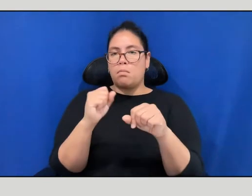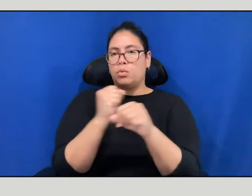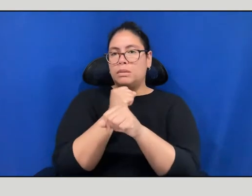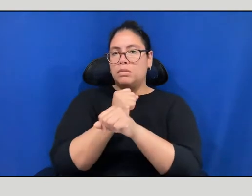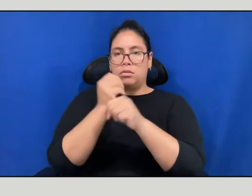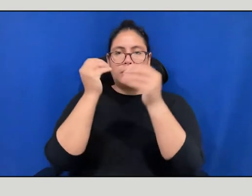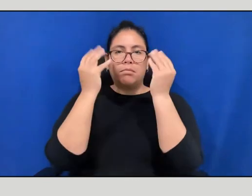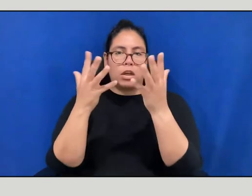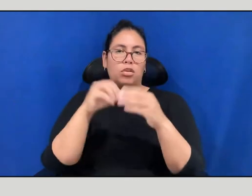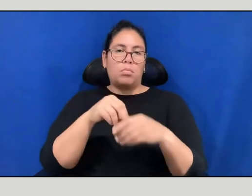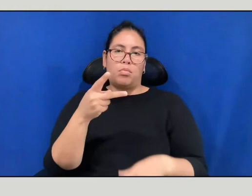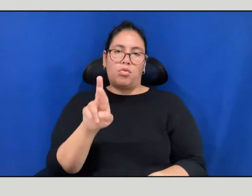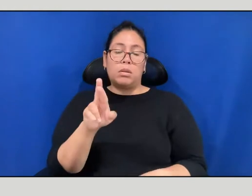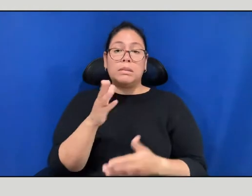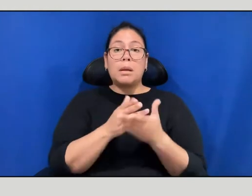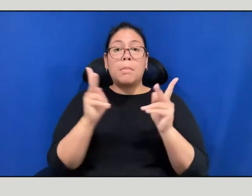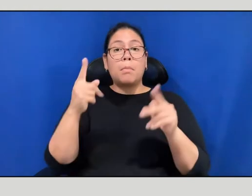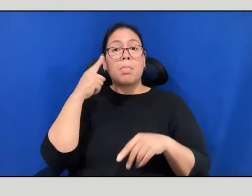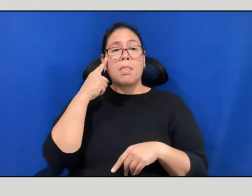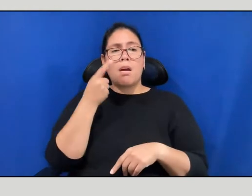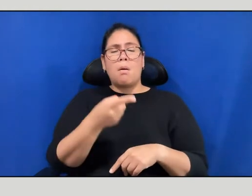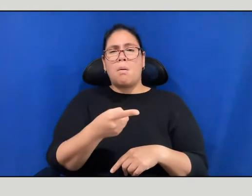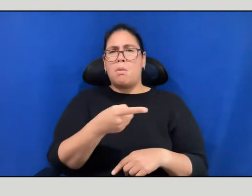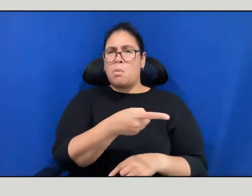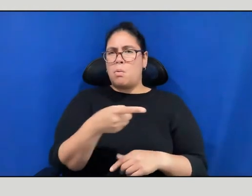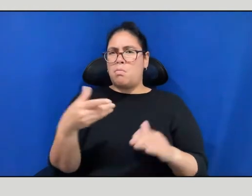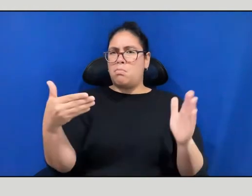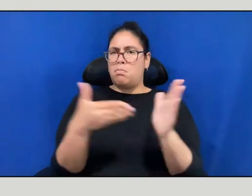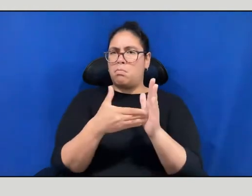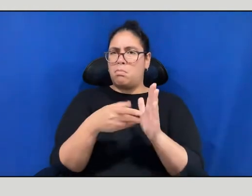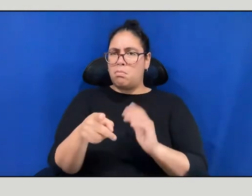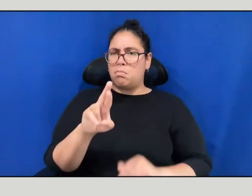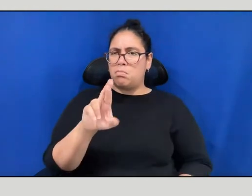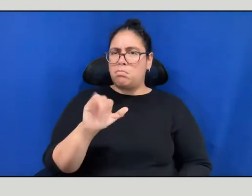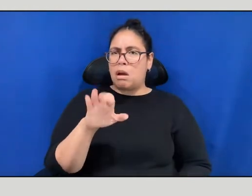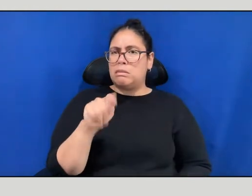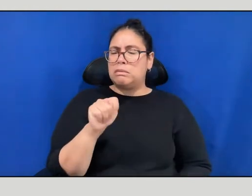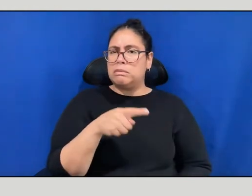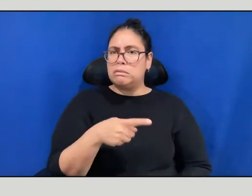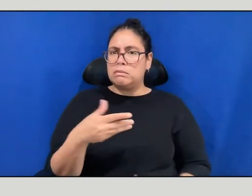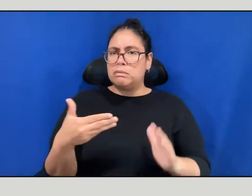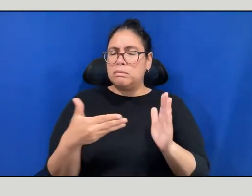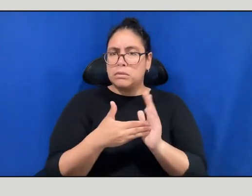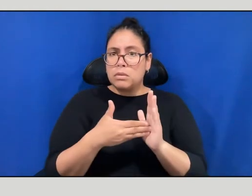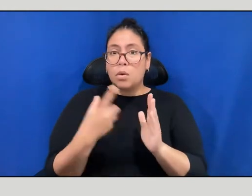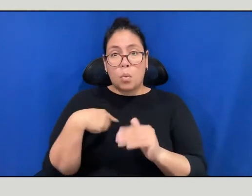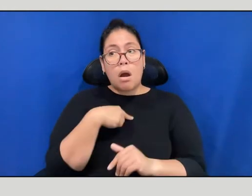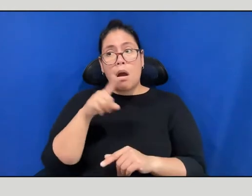that this might be a racist question, as they told us when we asked folks to identify racially, some folks are still very hesitant